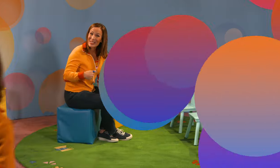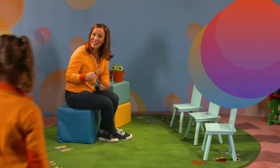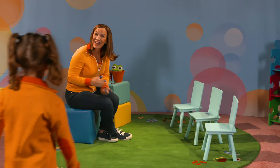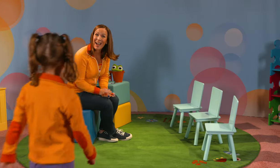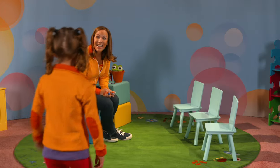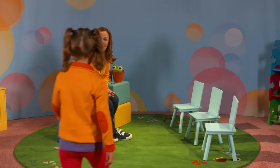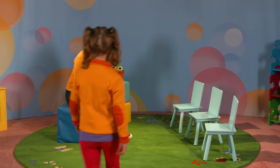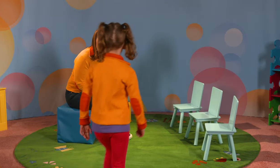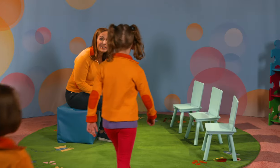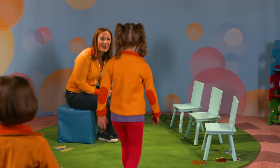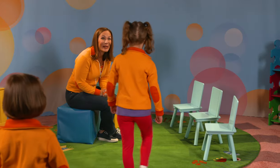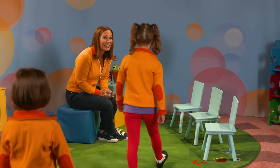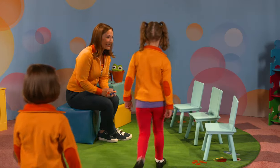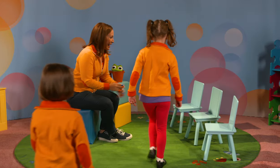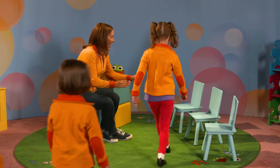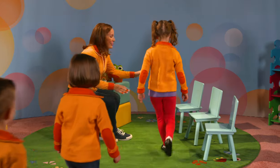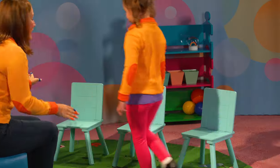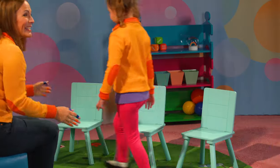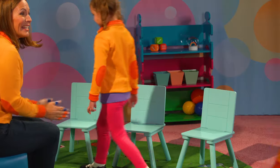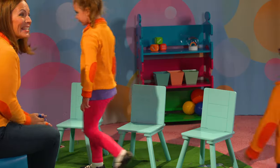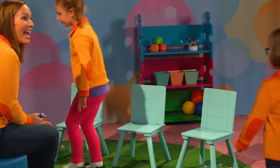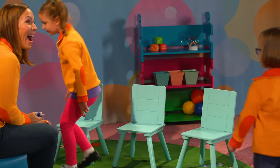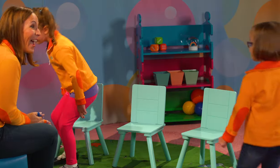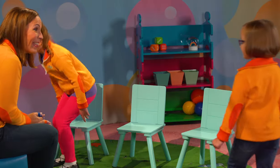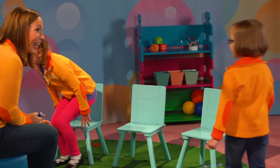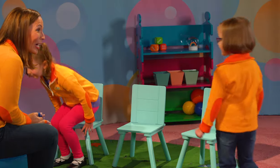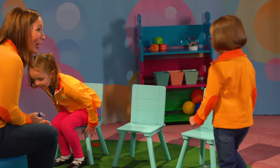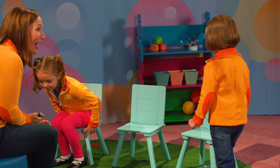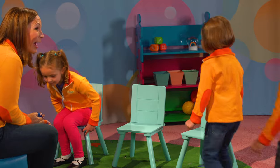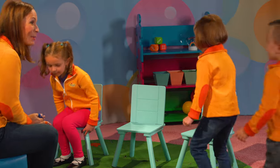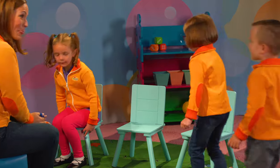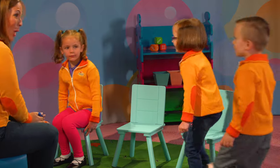Come on in. Hi, how are you? Girl 1: Good. Rachel: Have a seat. Hi there.